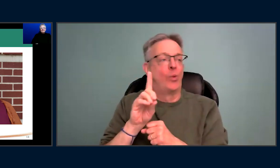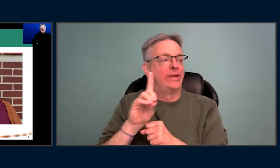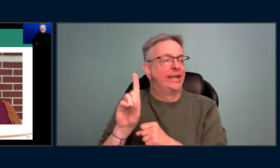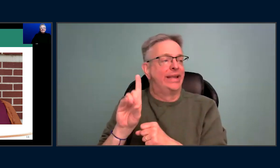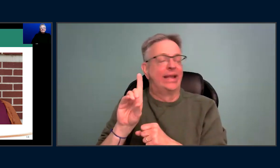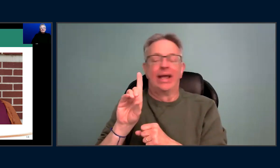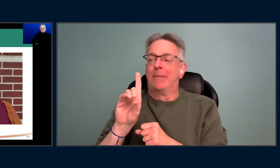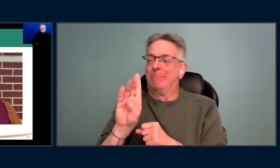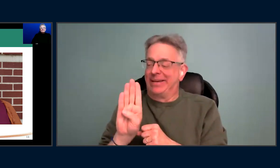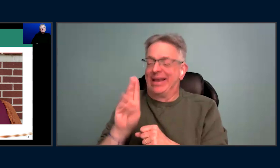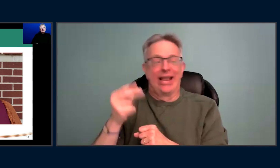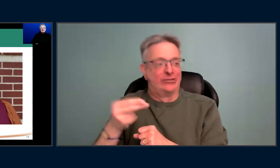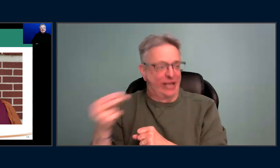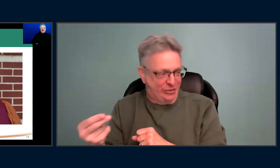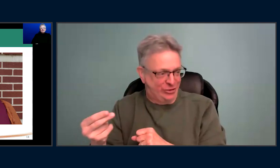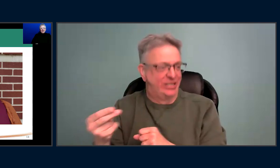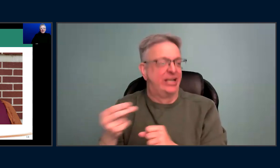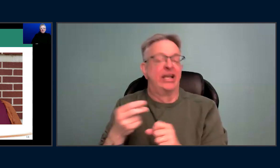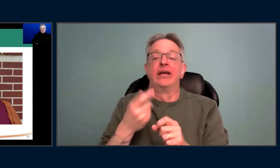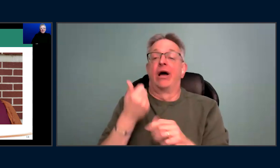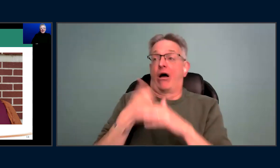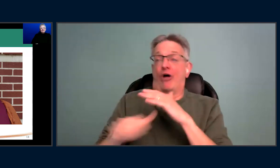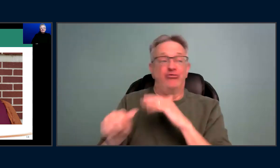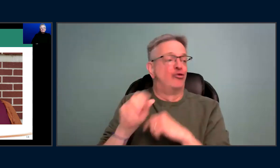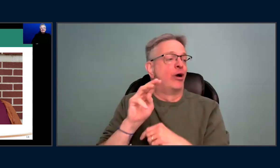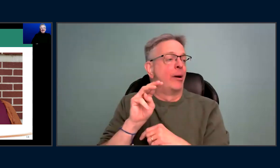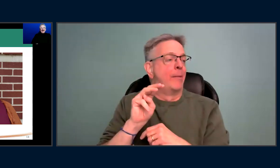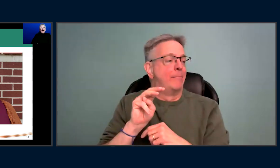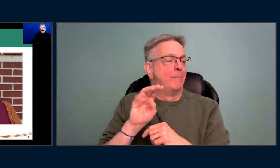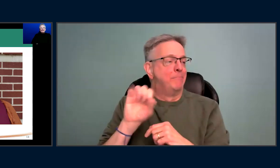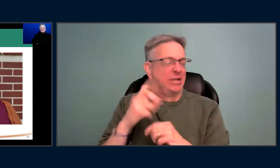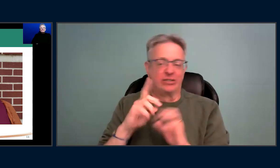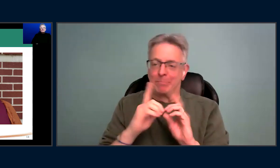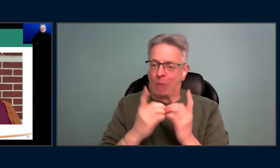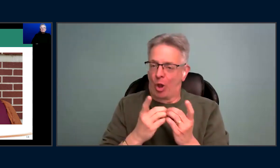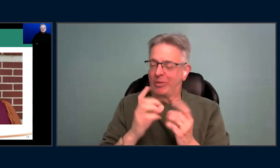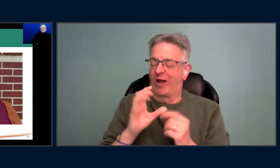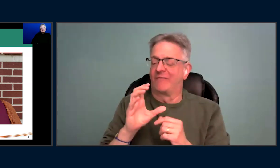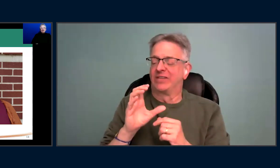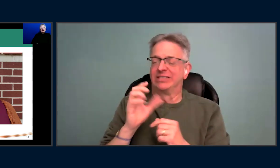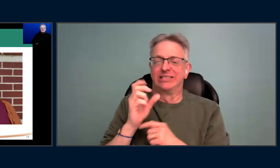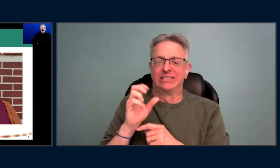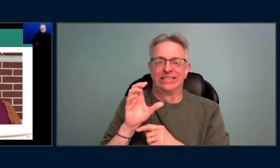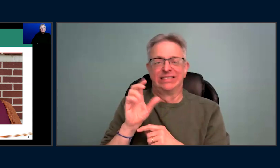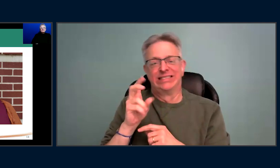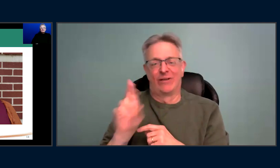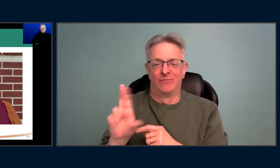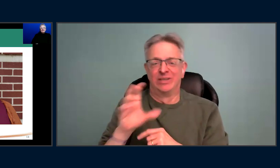and Hard of Hearing. DODDBHH is the acronym. And that's under the Michigan Department